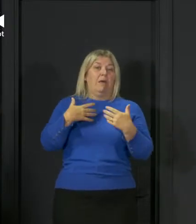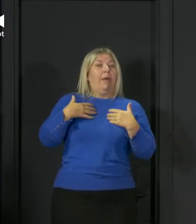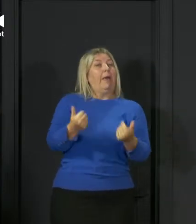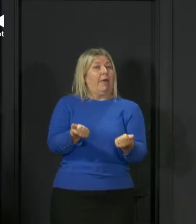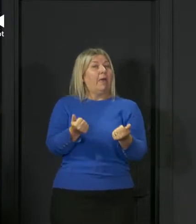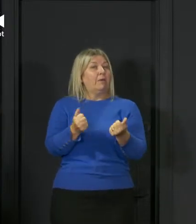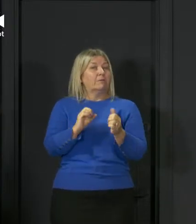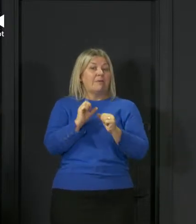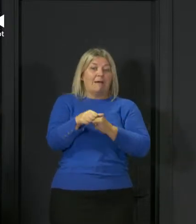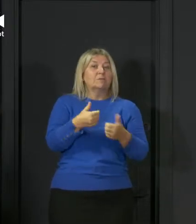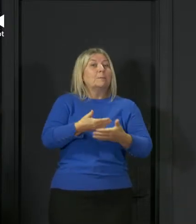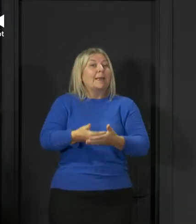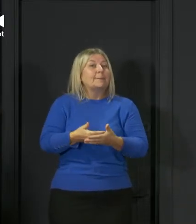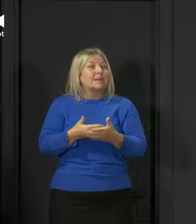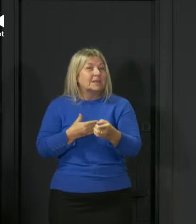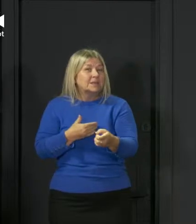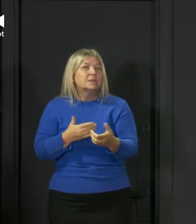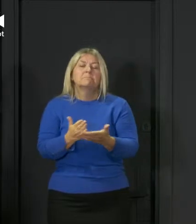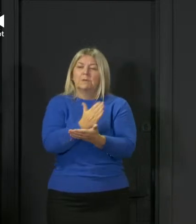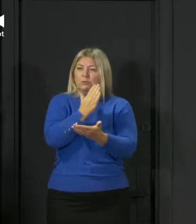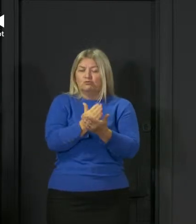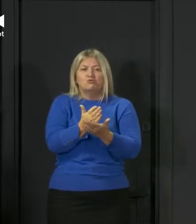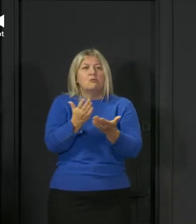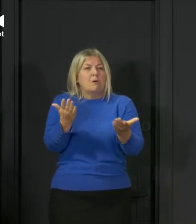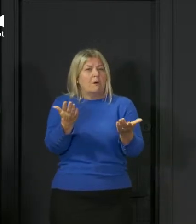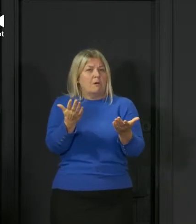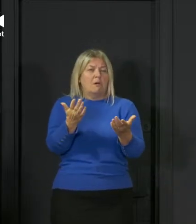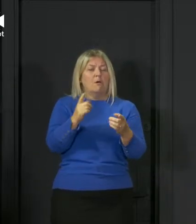making sure we are taking appropriate steps to try to stop the virus spreading.